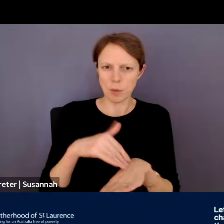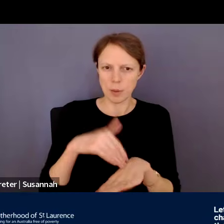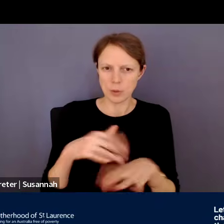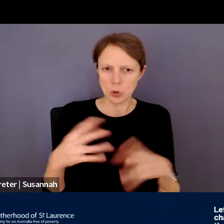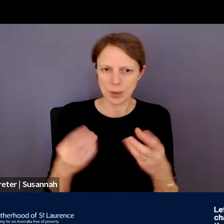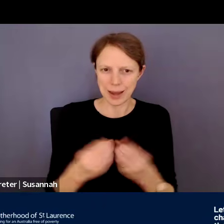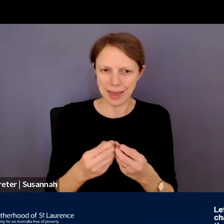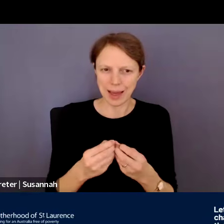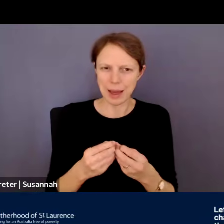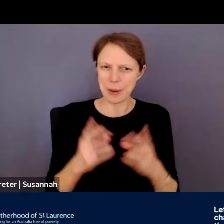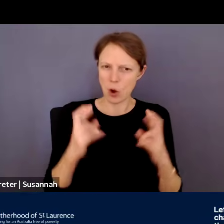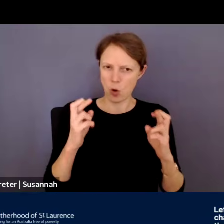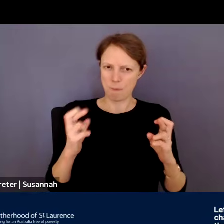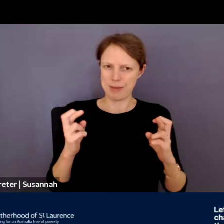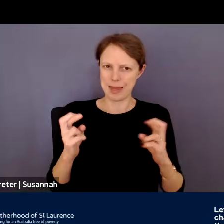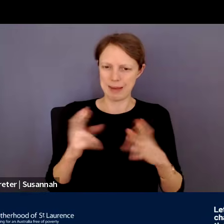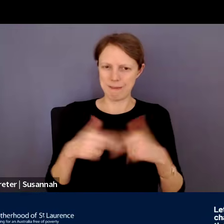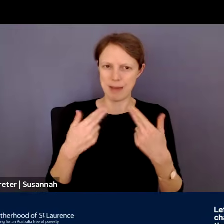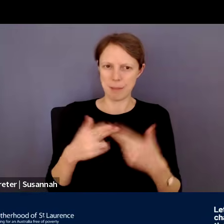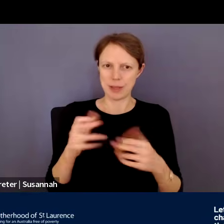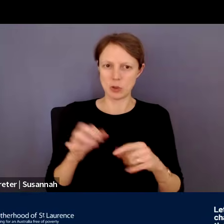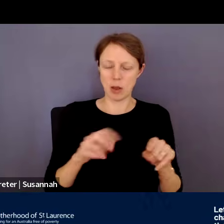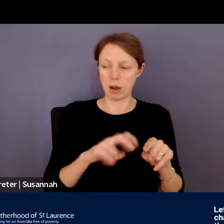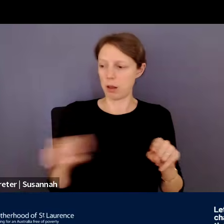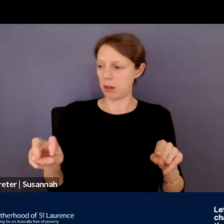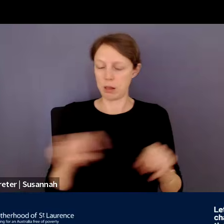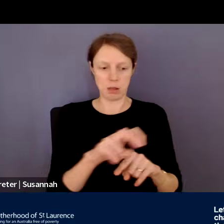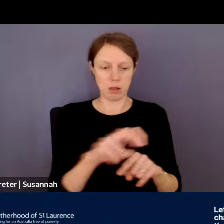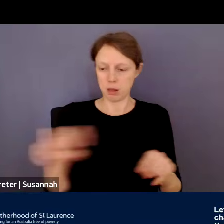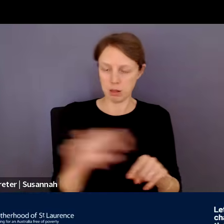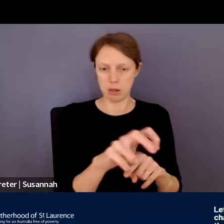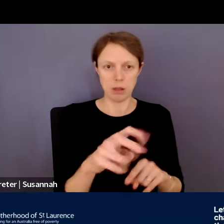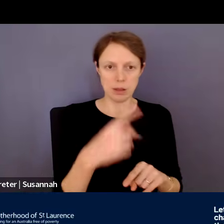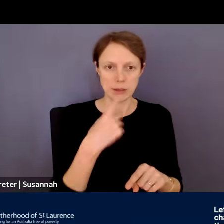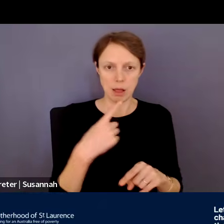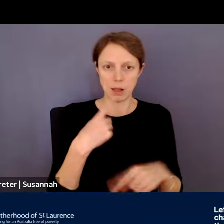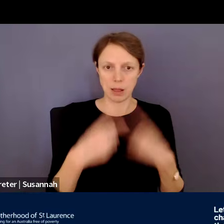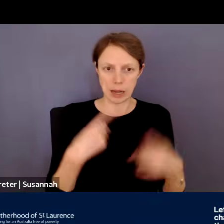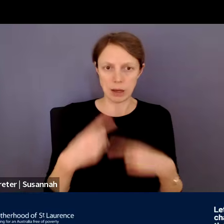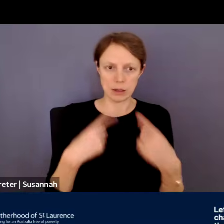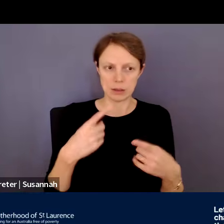bounced from one service to another and having to re-tell different experiences. So, again,